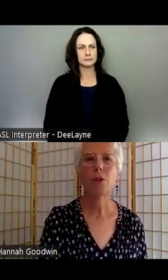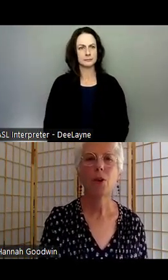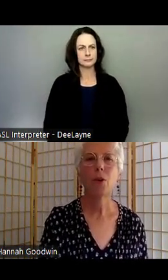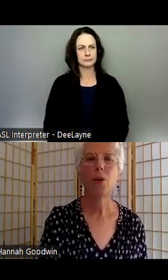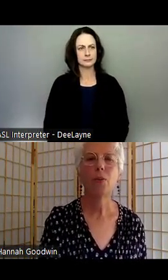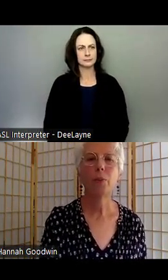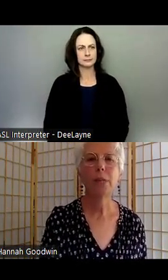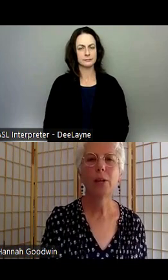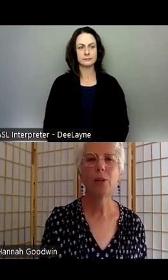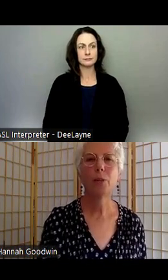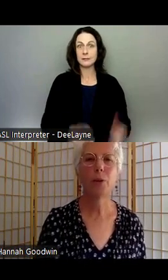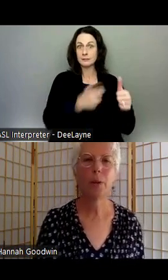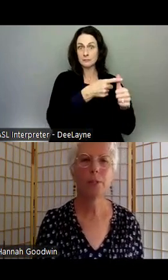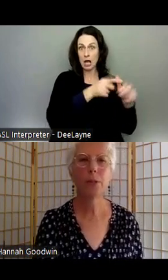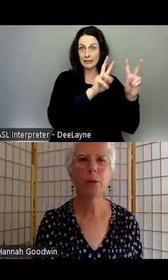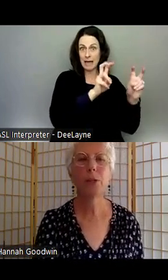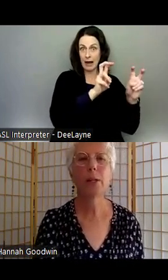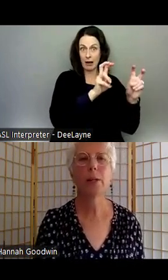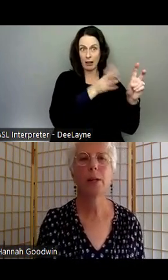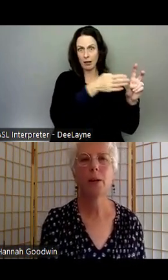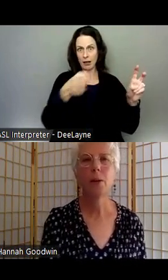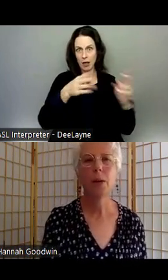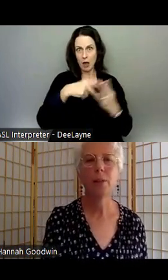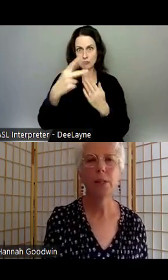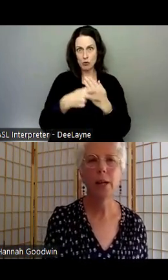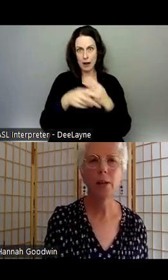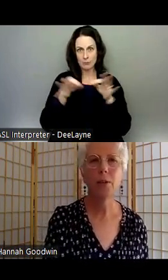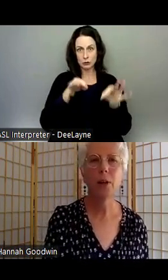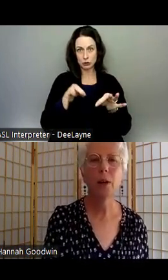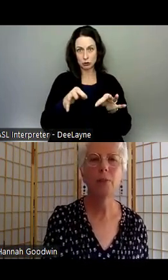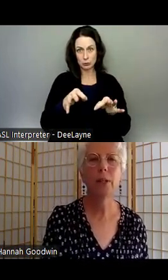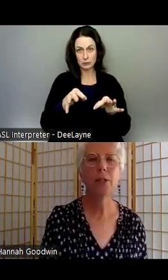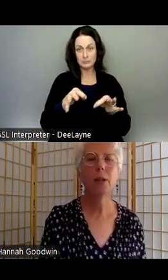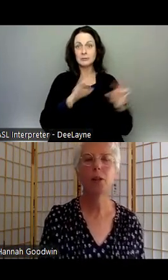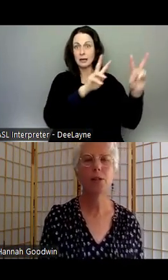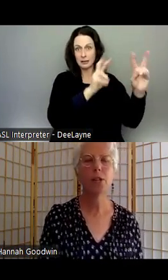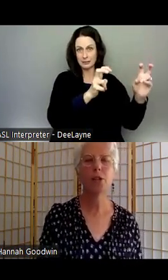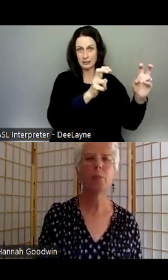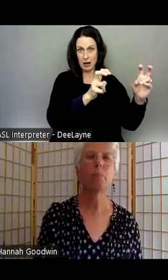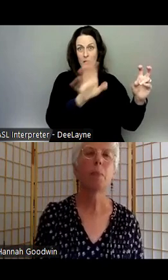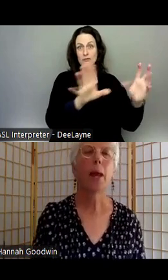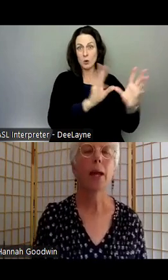So from title to program description at the title of your conference, your session,